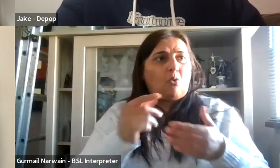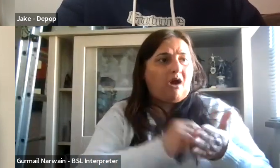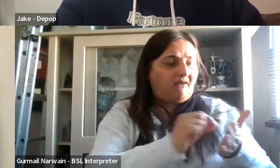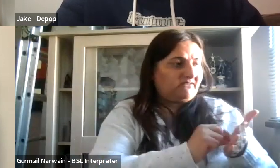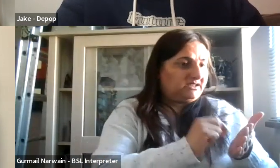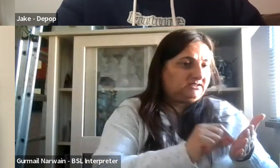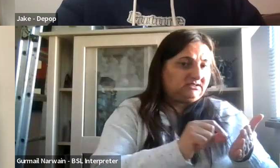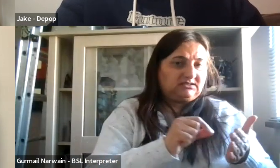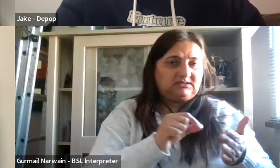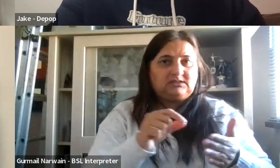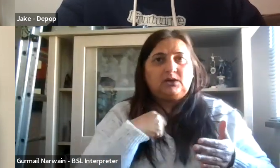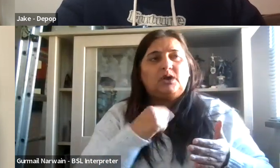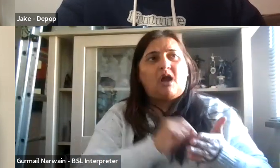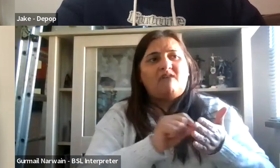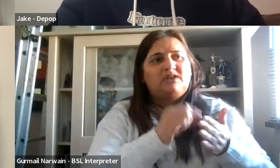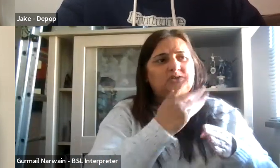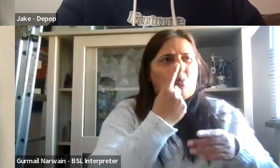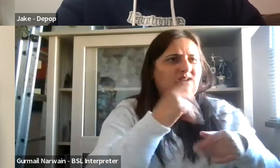But typically we tend to be in the office one day a week which seems to work really